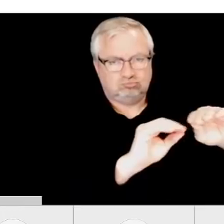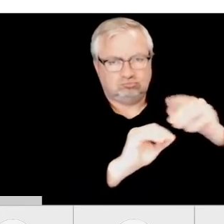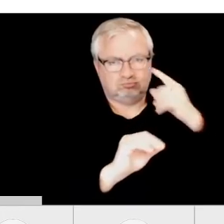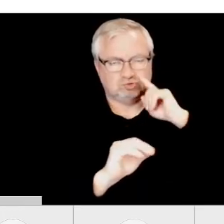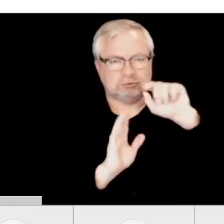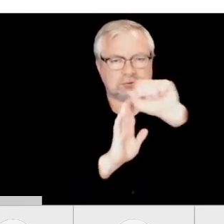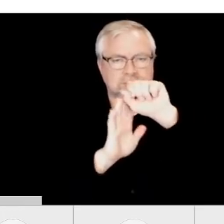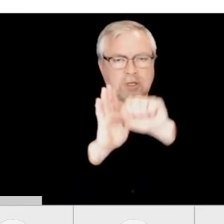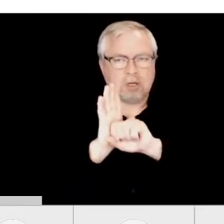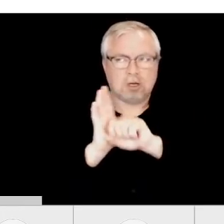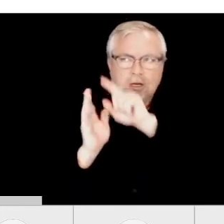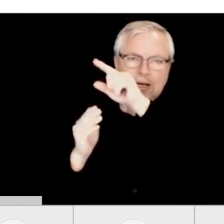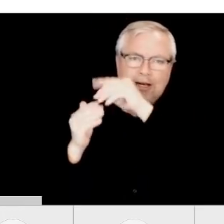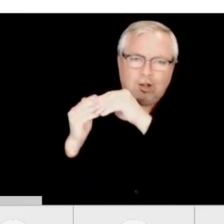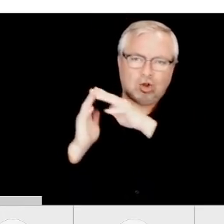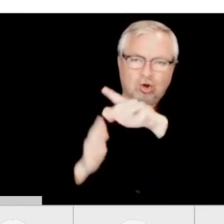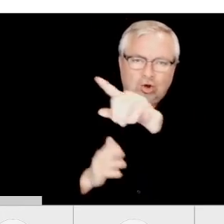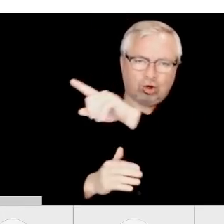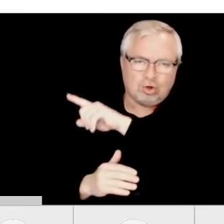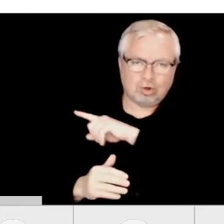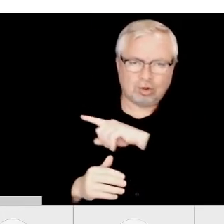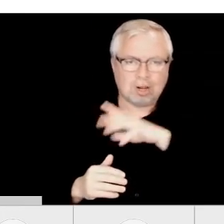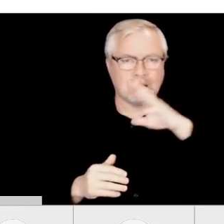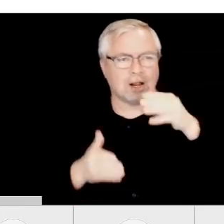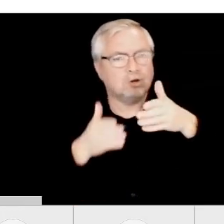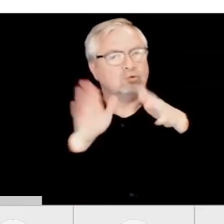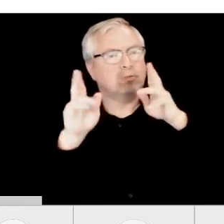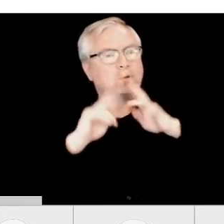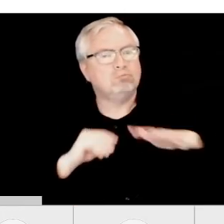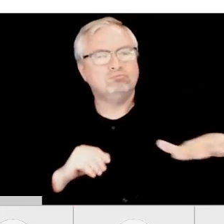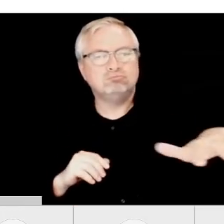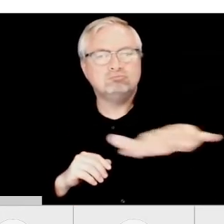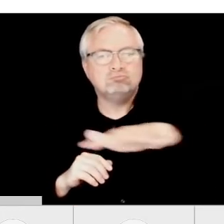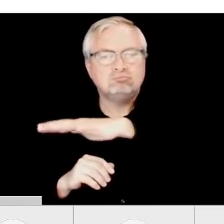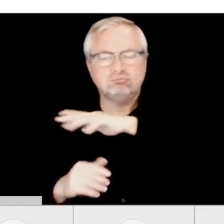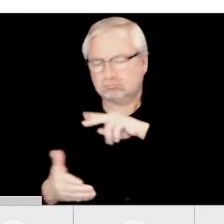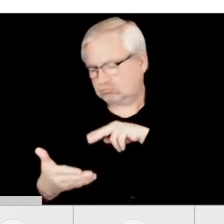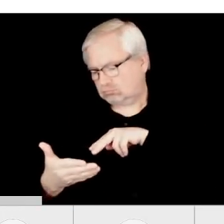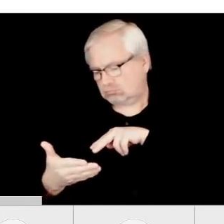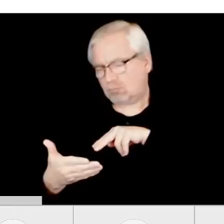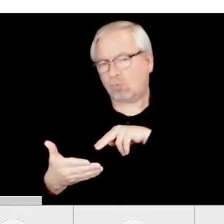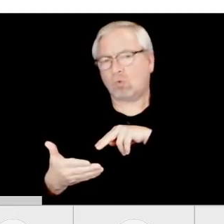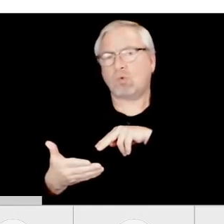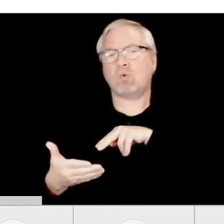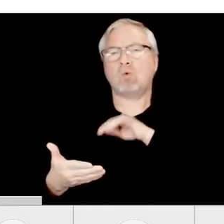and for the general public to tell us about the likely outcome of the disease